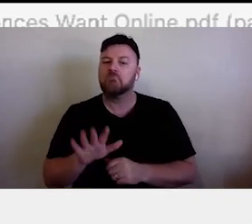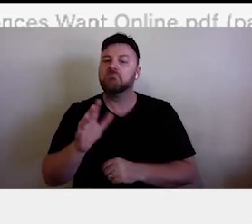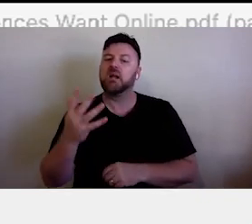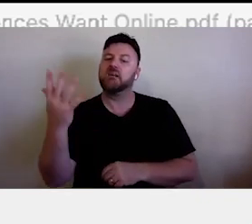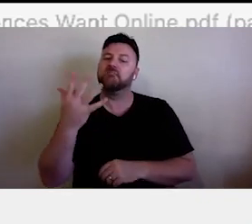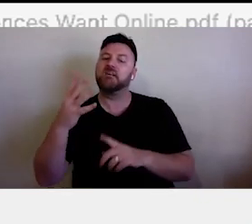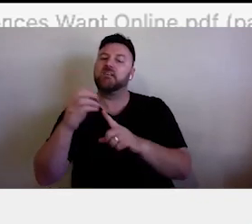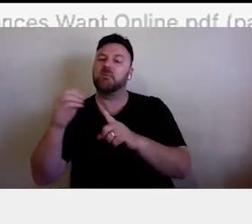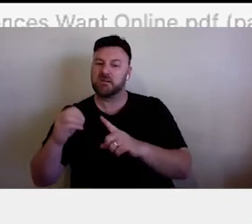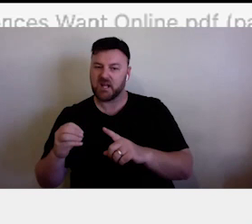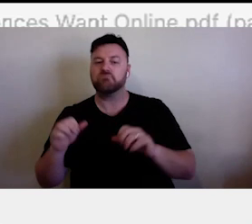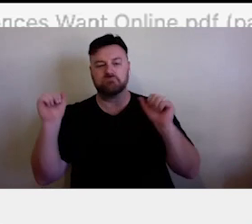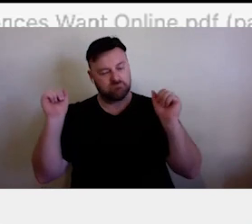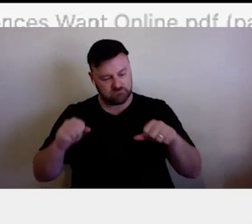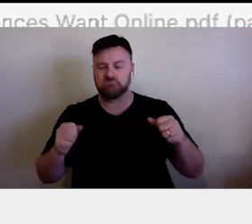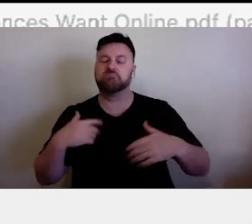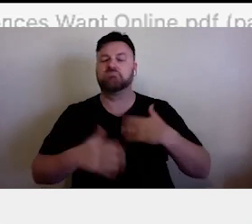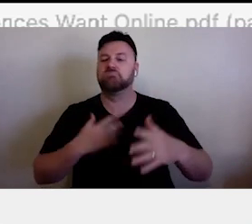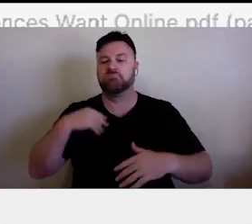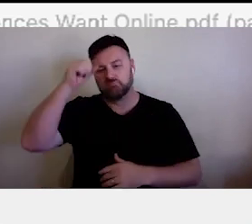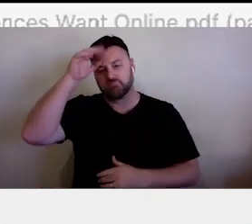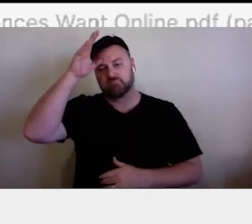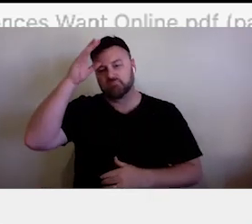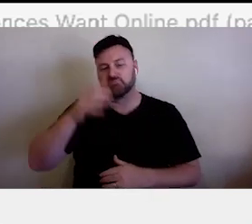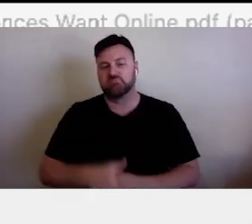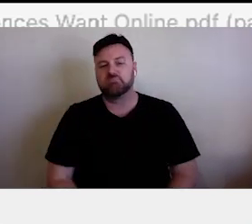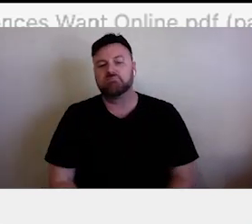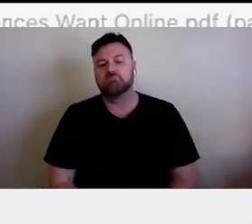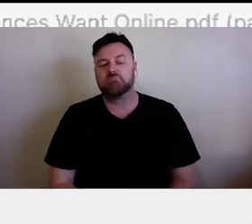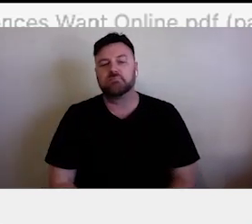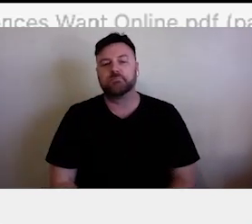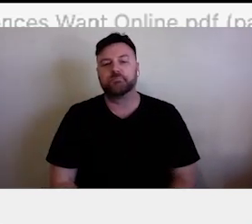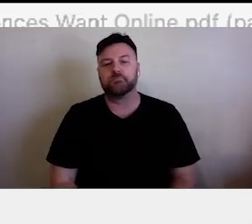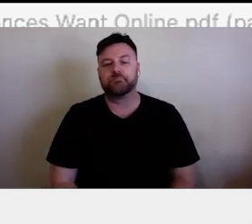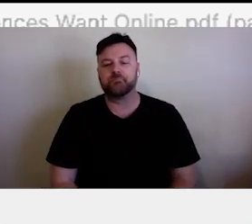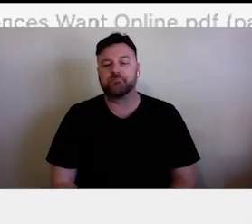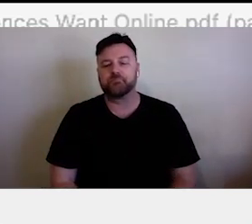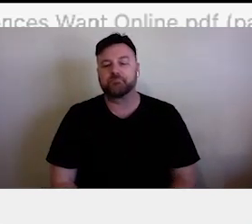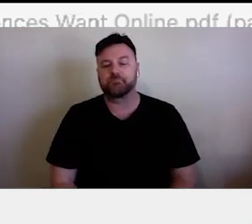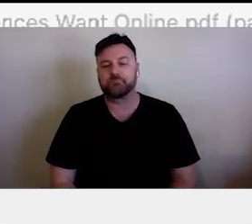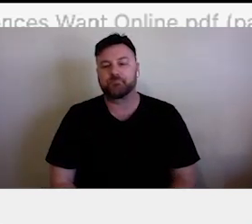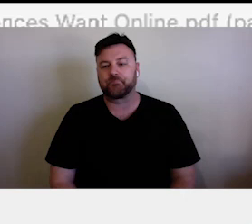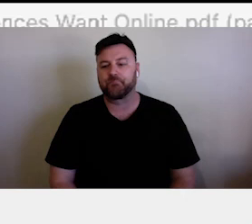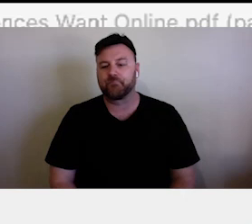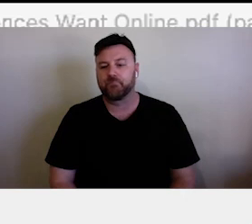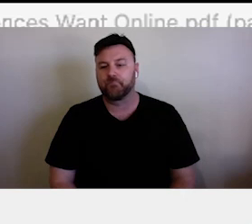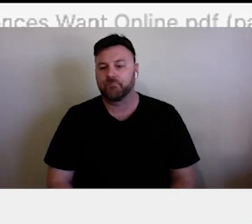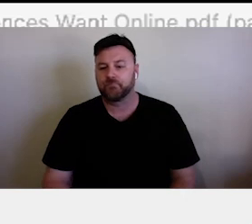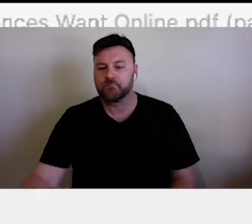to the next level. Alright. Great. Hopefully we'll have something for everyone in this session but it really helps me to understand where